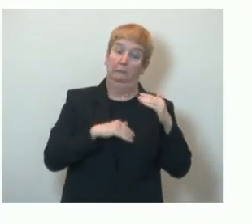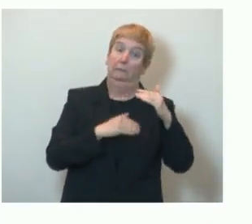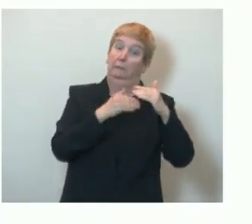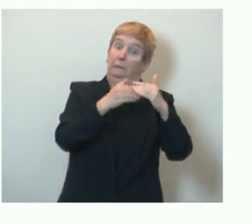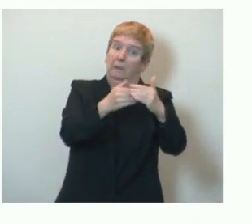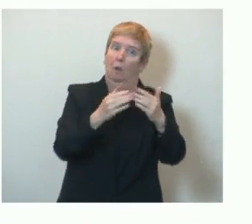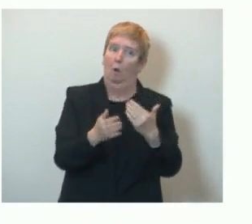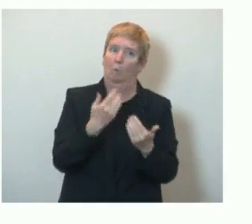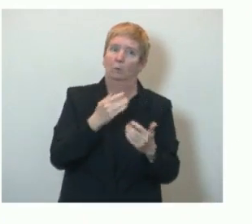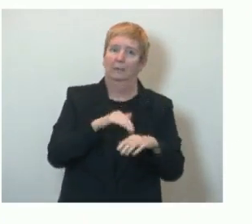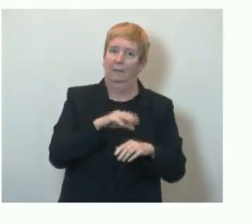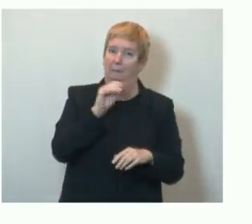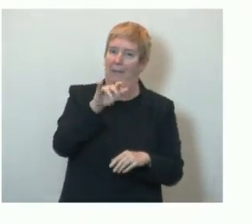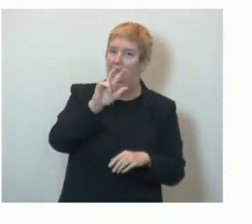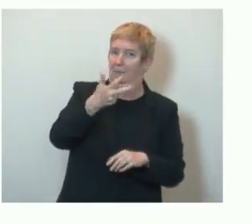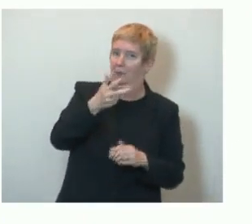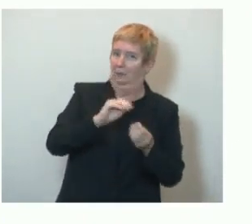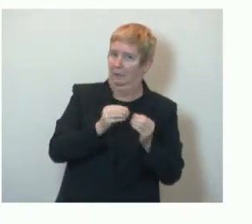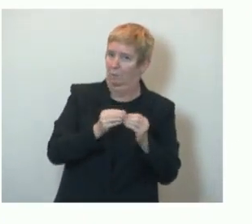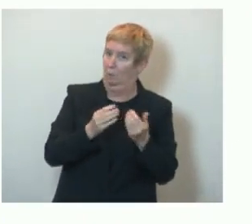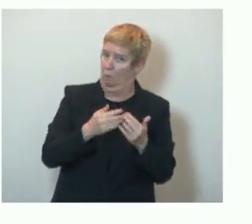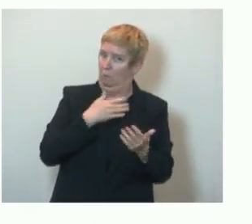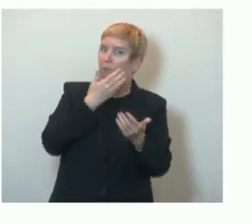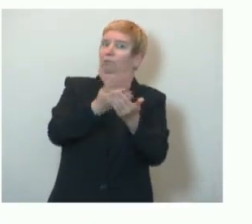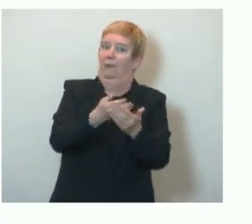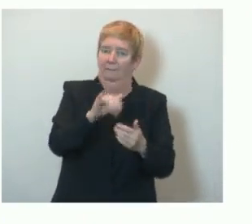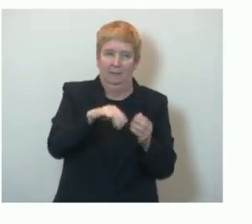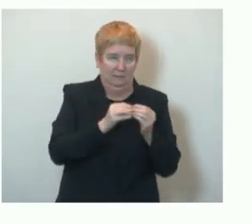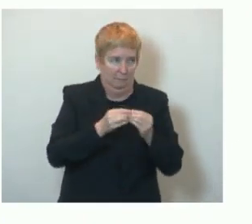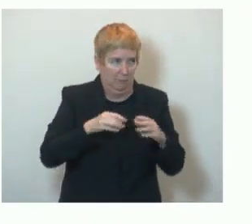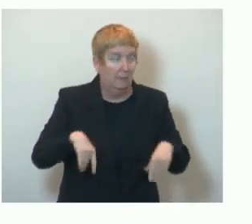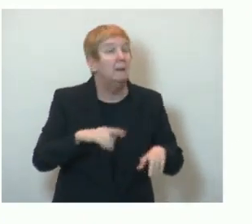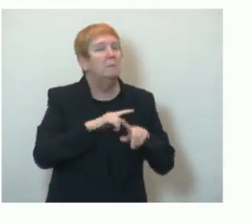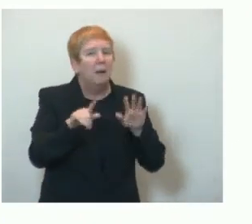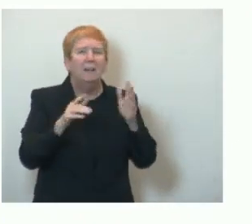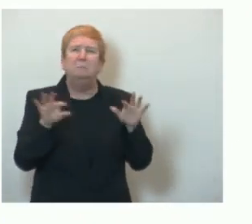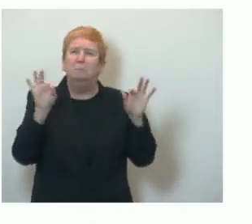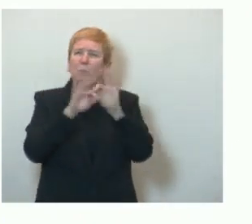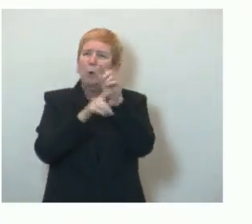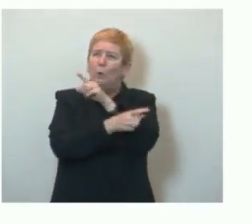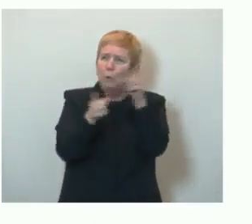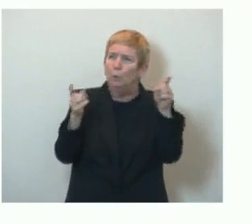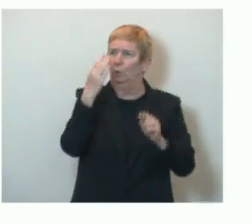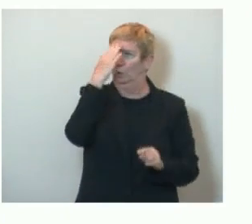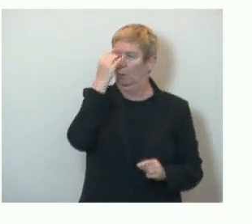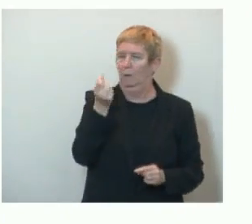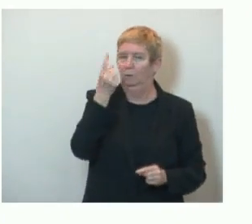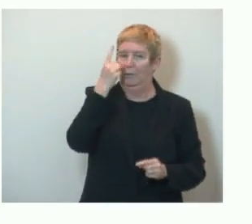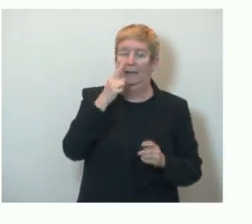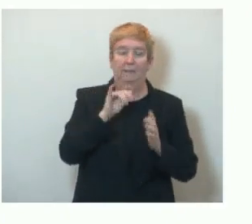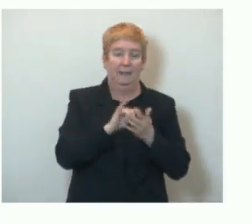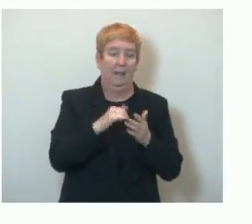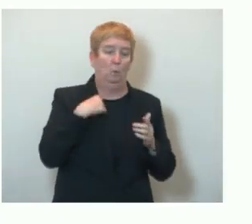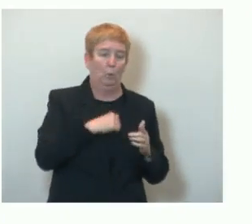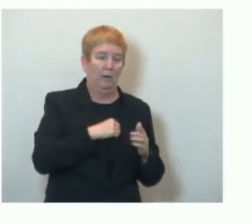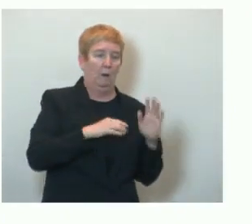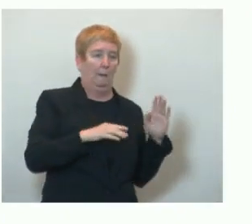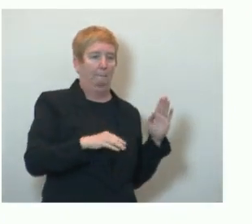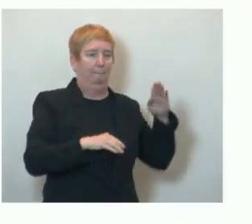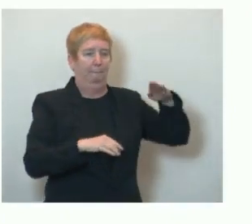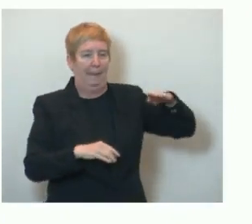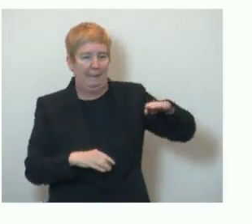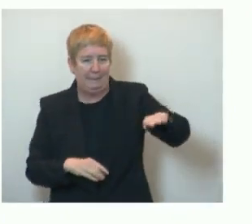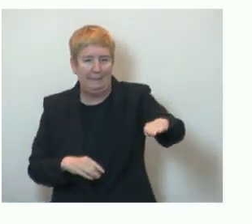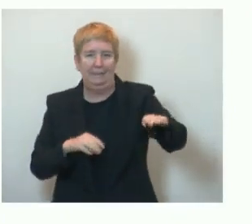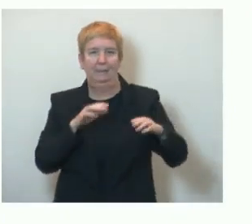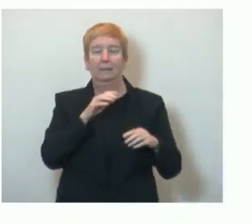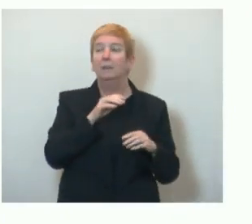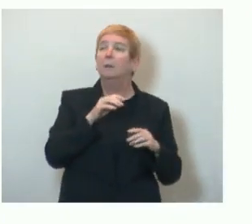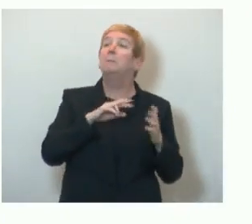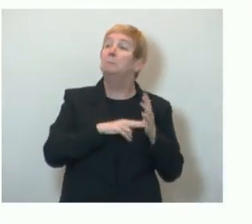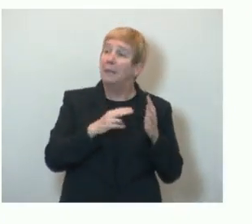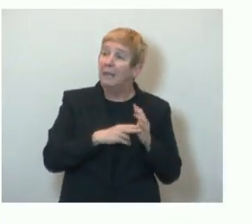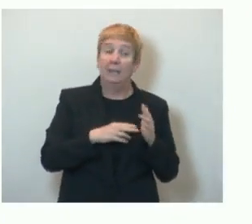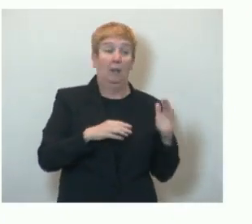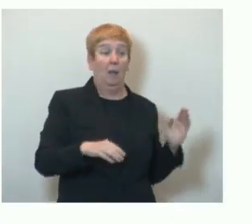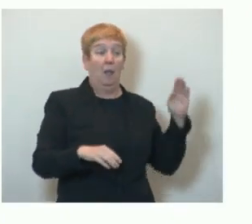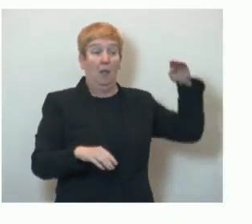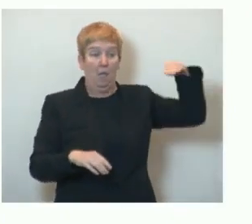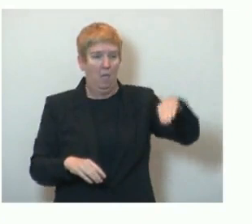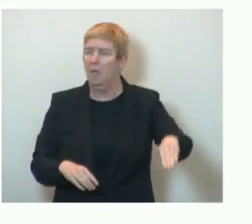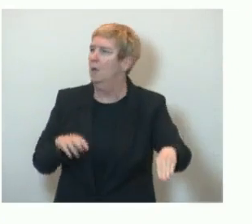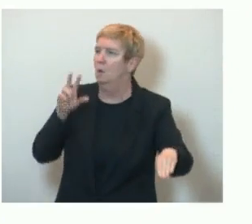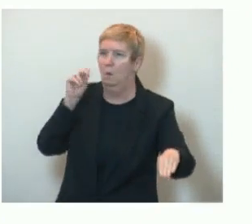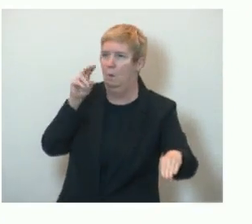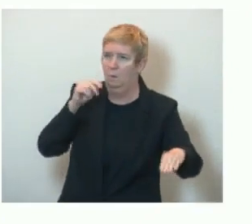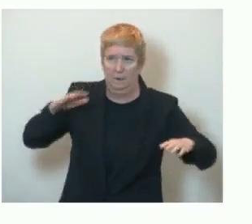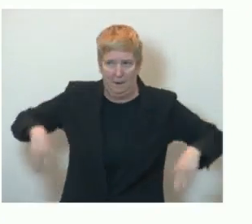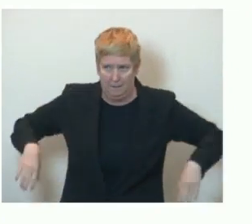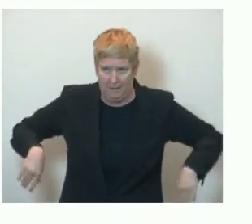YOU SEE THERE WERE 34 11, WE’RE MOVING UP QUICKLY ON THE MAY 3RD NUMBER ACTUALLY, AND SO I WANT TO MAKE SURE PEOPLE UNDERSTAND THAT WHEN WE TALKED ABOUT THE FACT THAT WE WERE BENDING THE